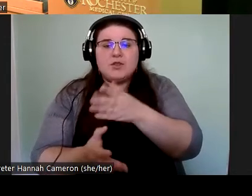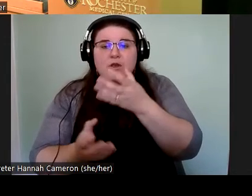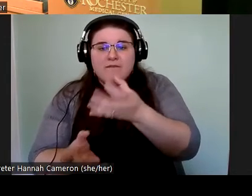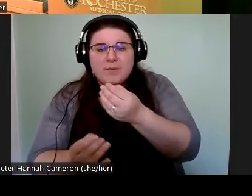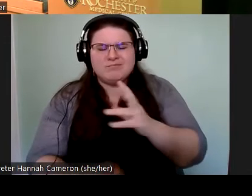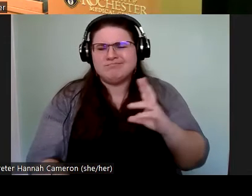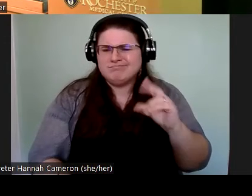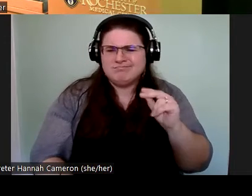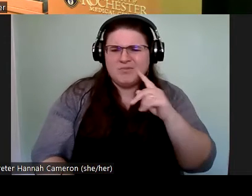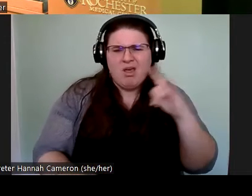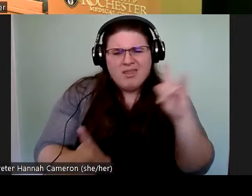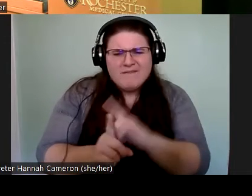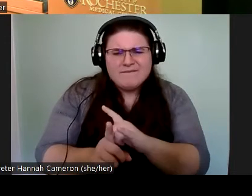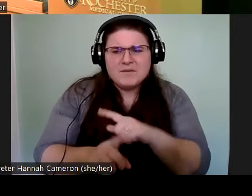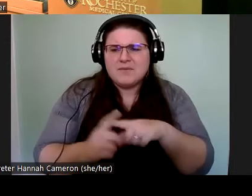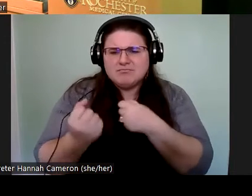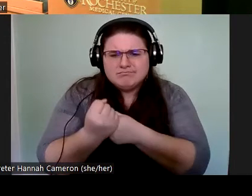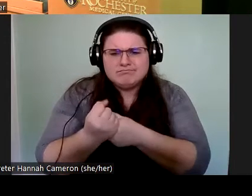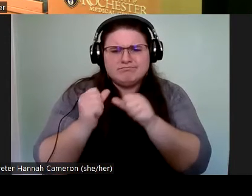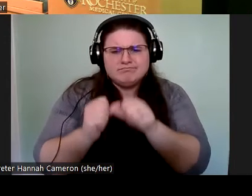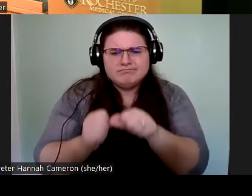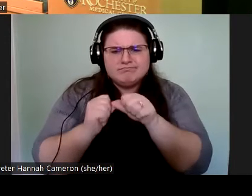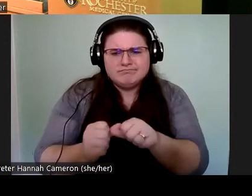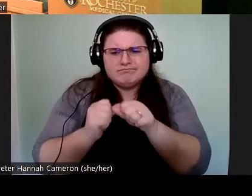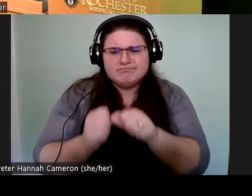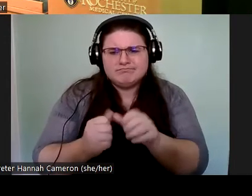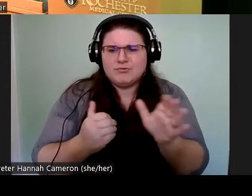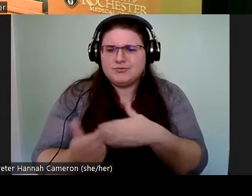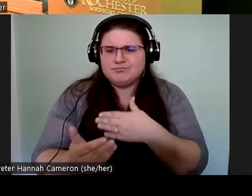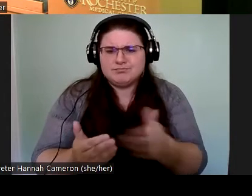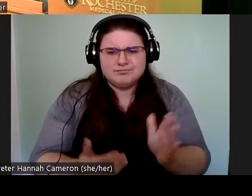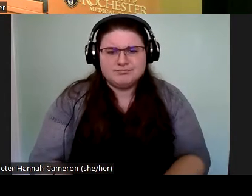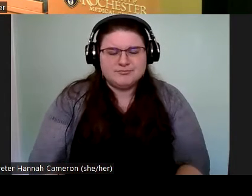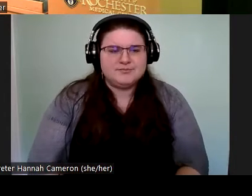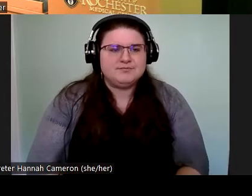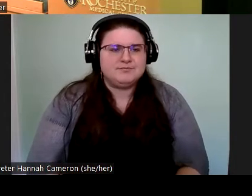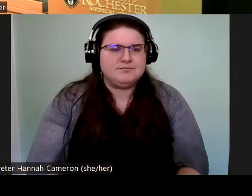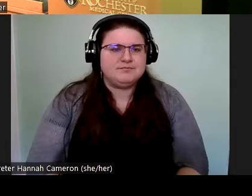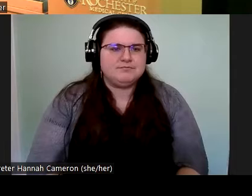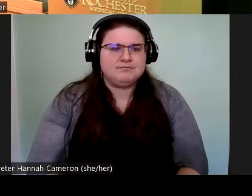to protect them and support them no matter what what we do know is if you don't engage families